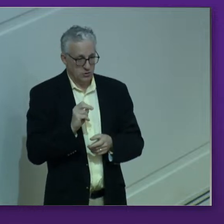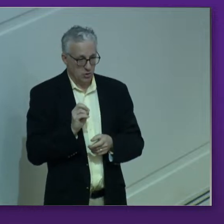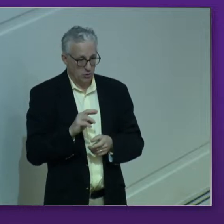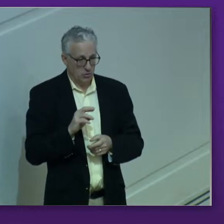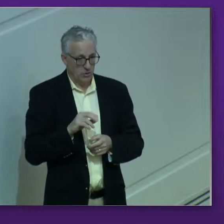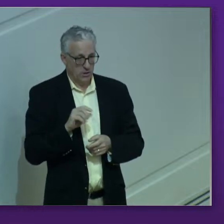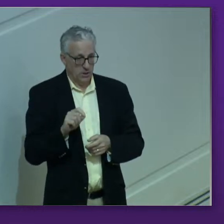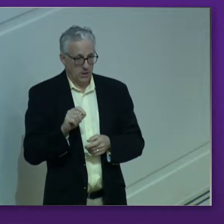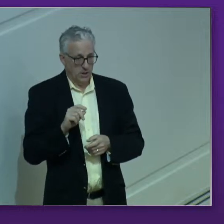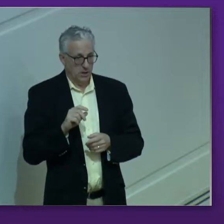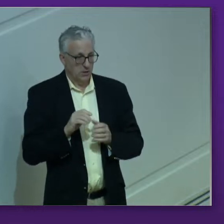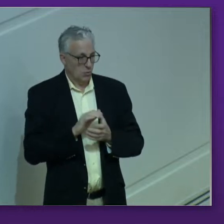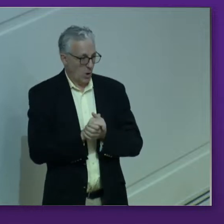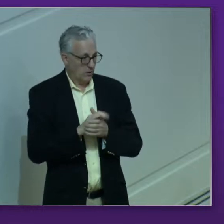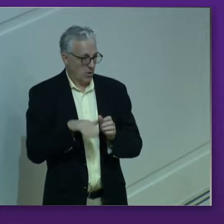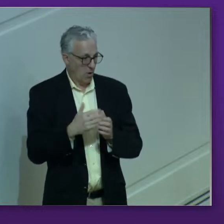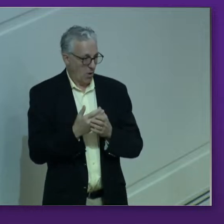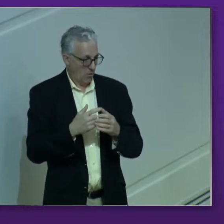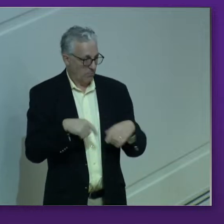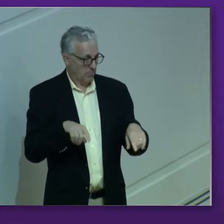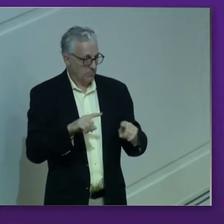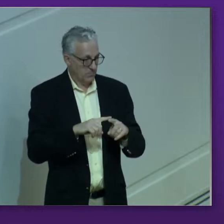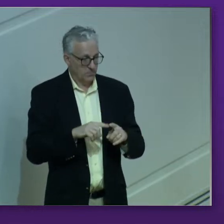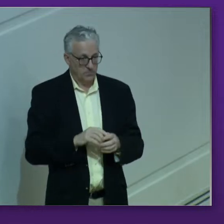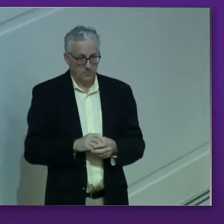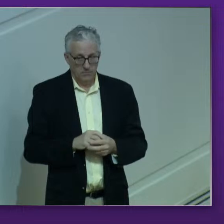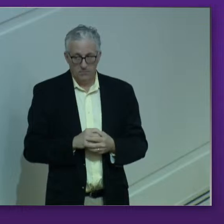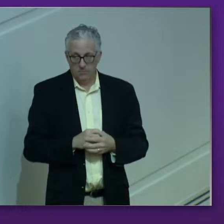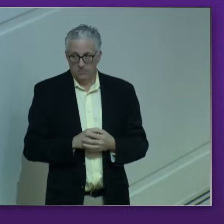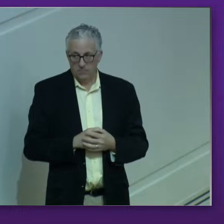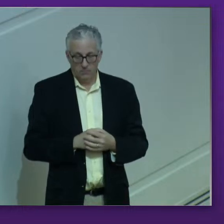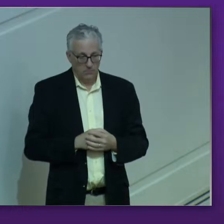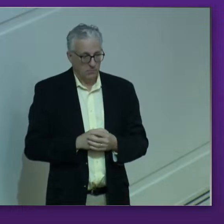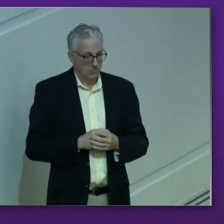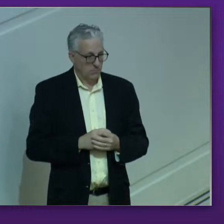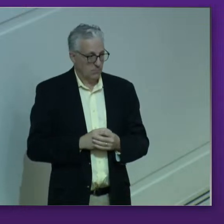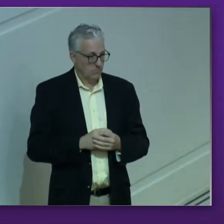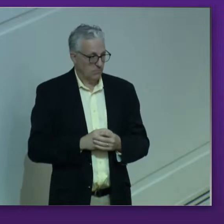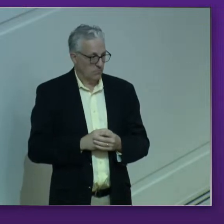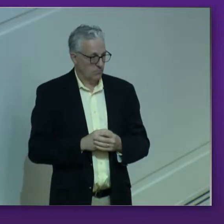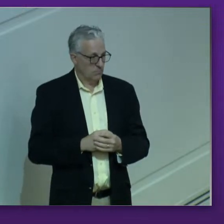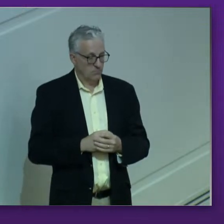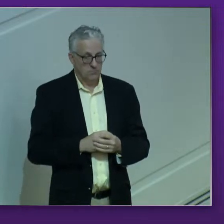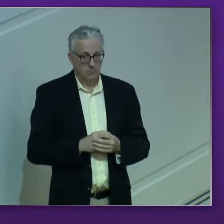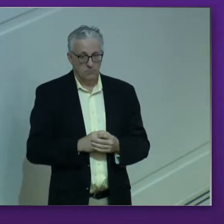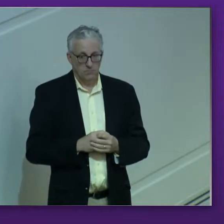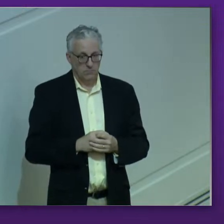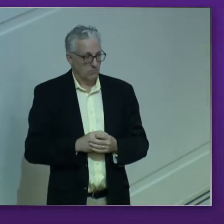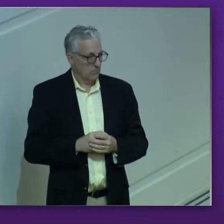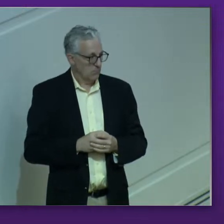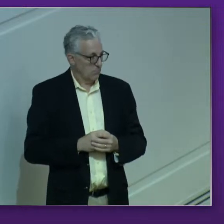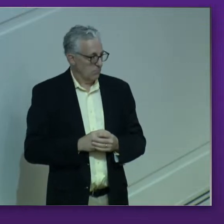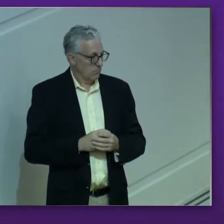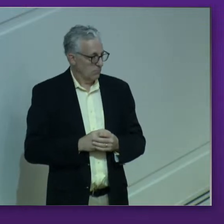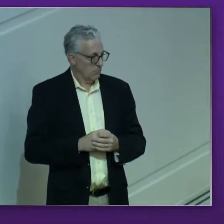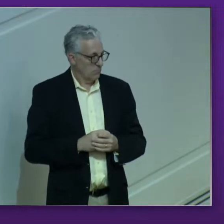MARKED BY DEDICATION TO EDUCATION MENTORSHIP AND ADVANCING OUR UNDERSTANDING OF